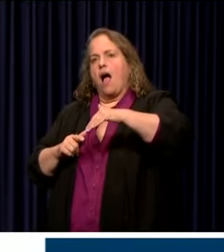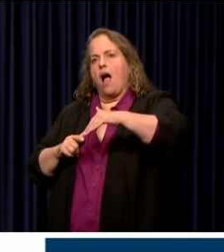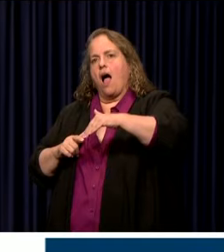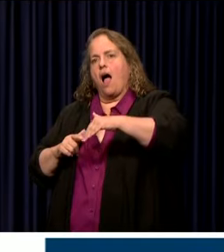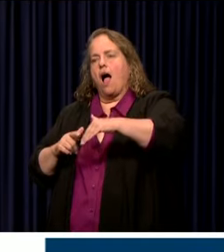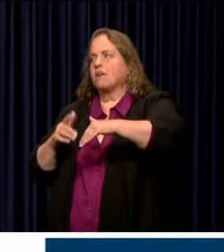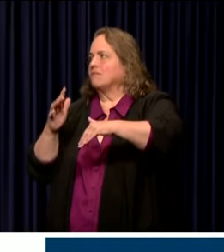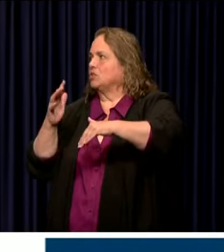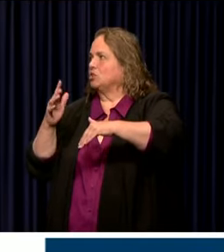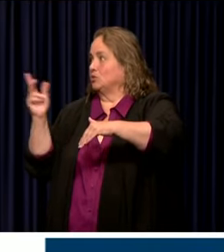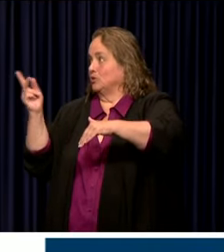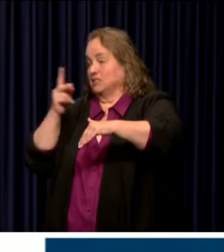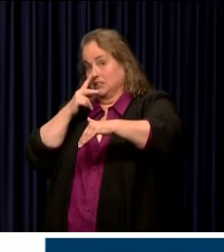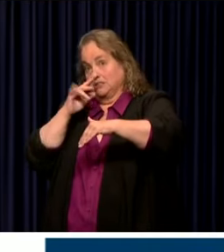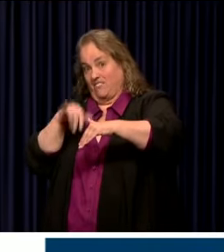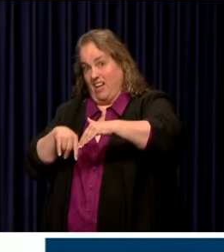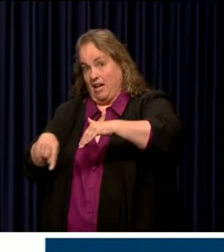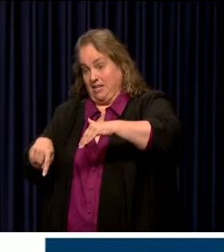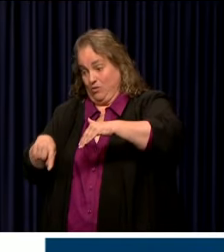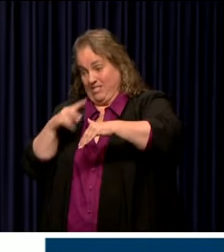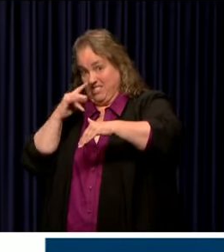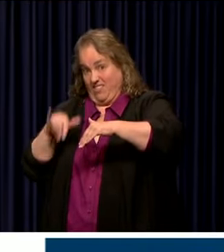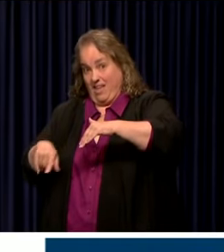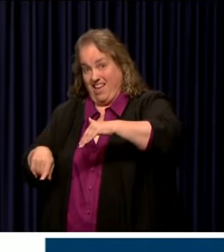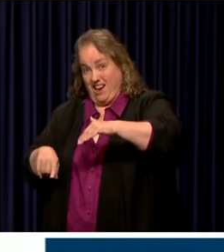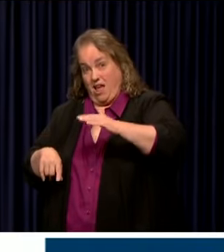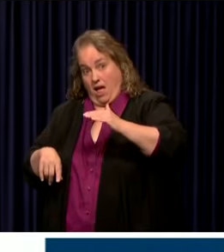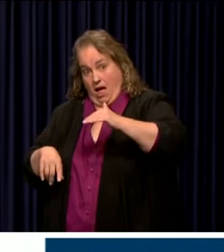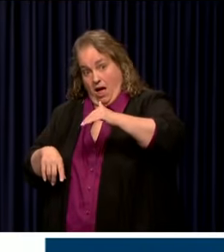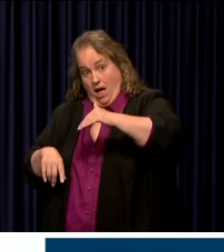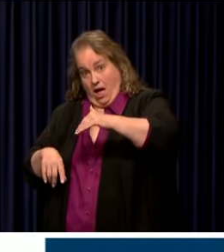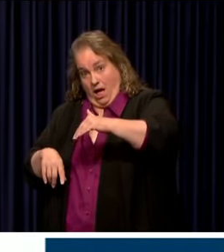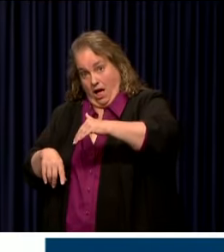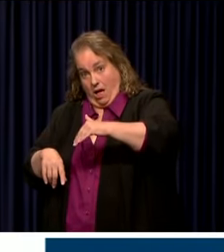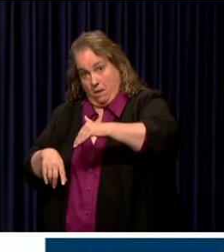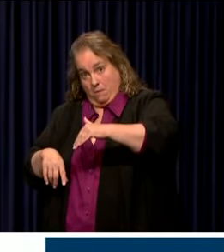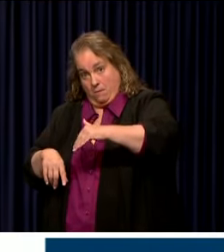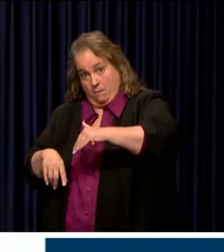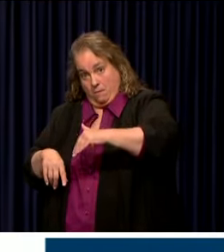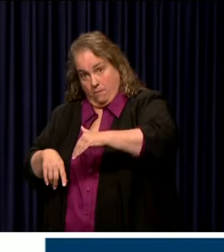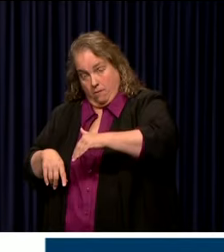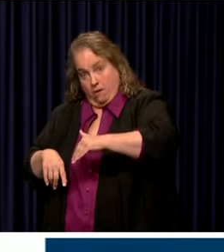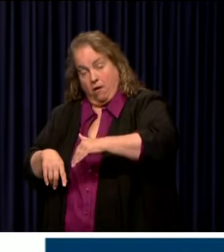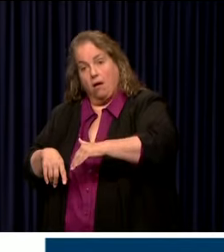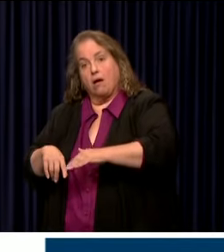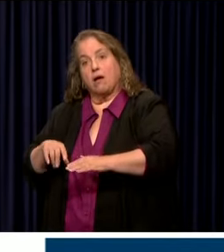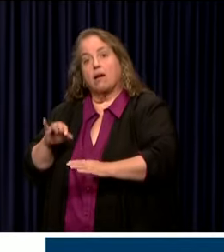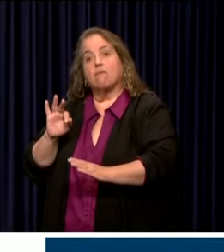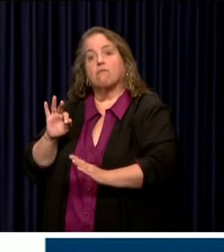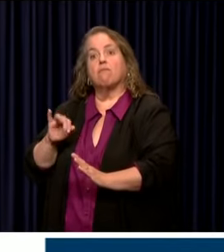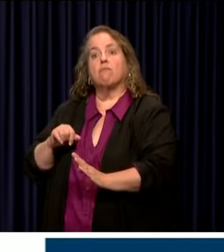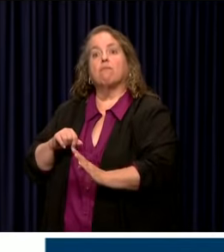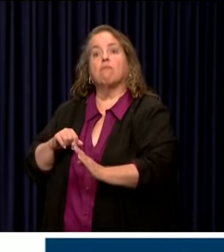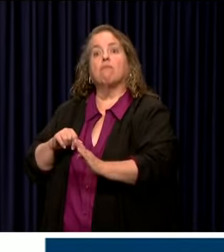DURATION BY NOT MAKING SOME